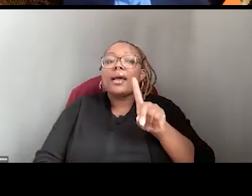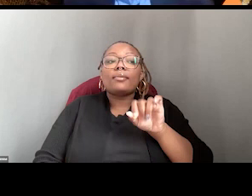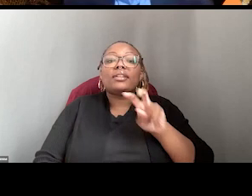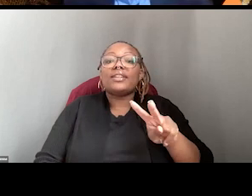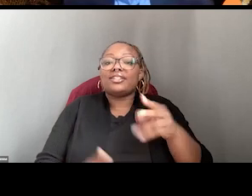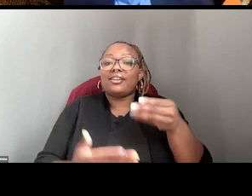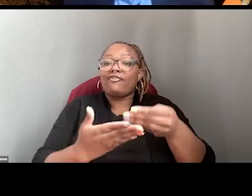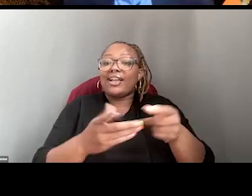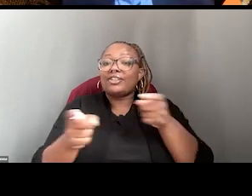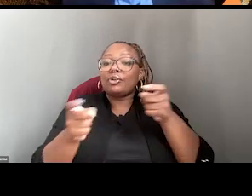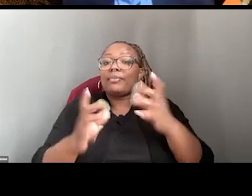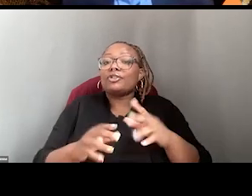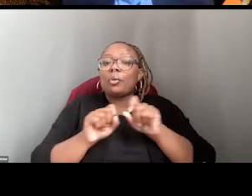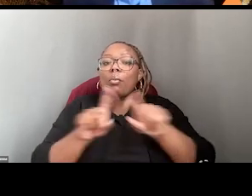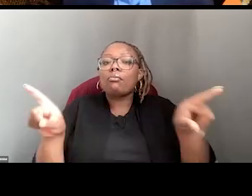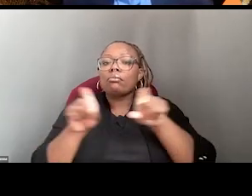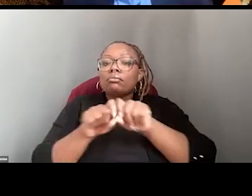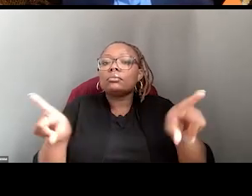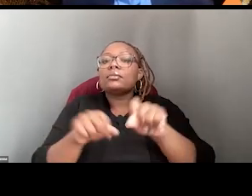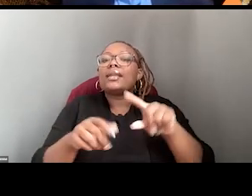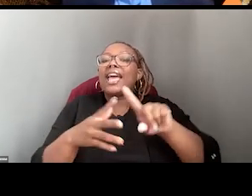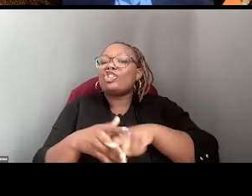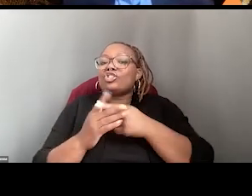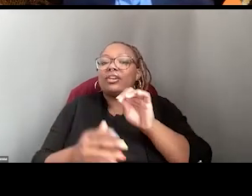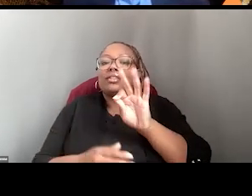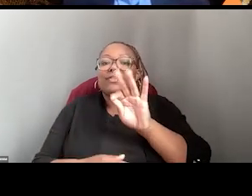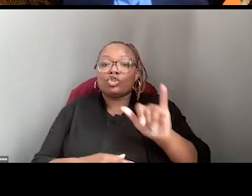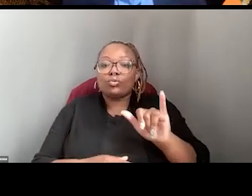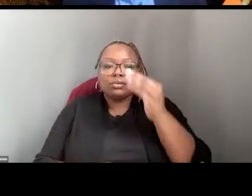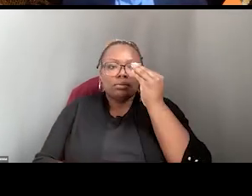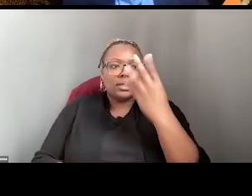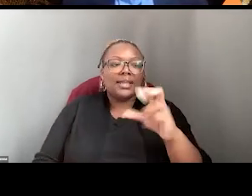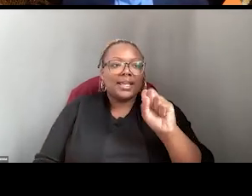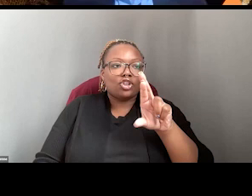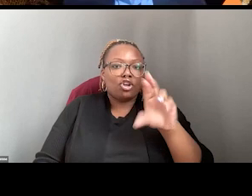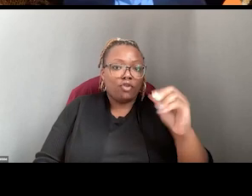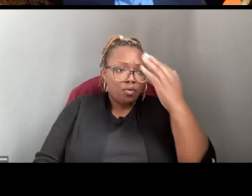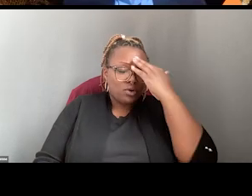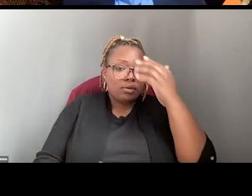of the fiscal year letting the SRO know that funds may be expiring or lapsing